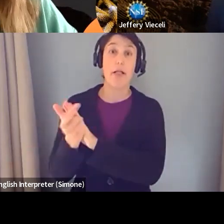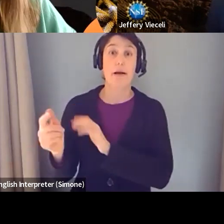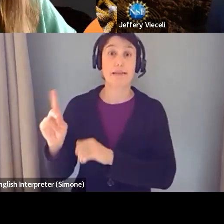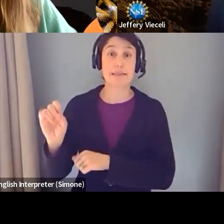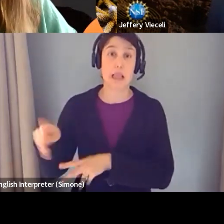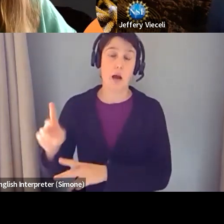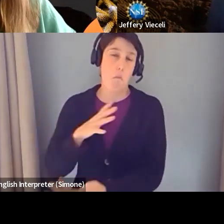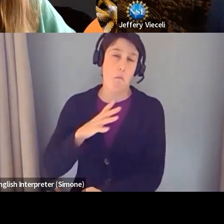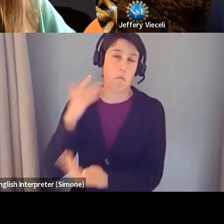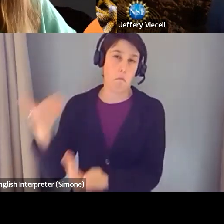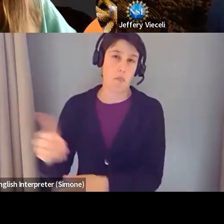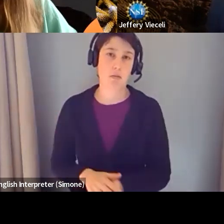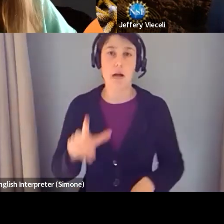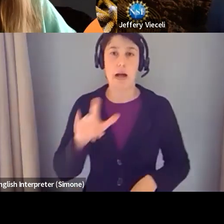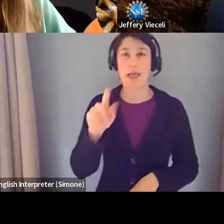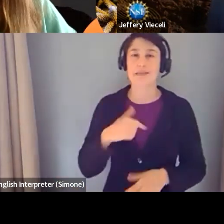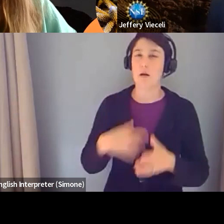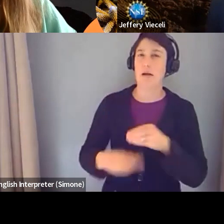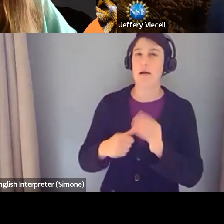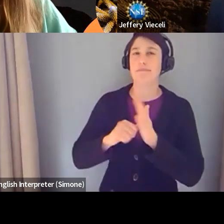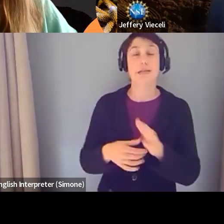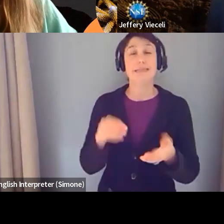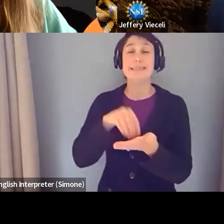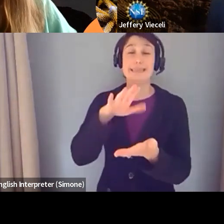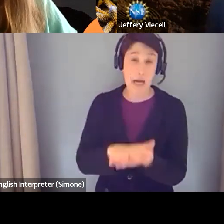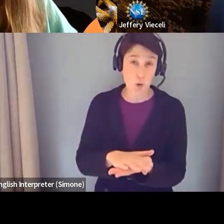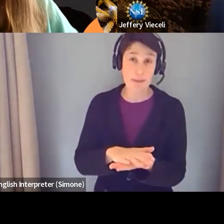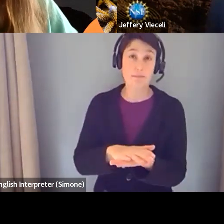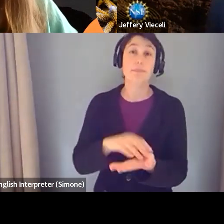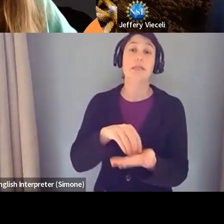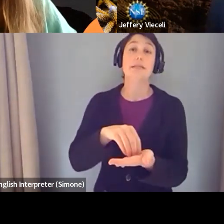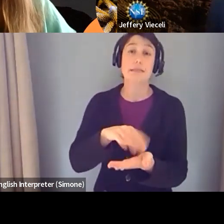like we've been saying throughout the presentation, document, document, document.